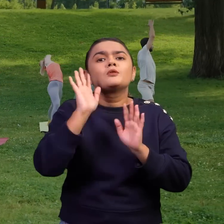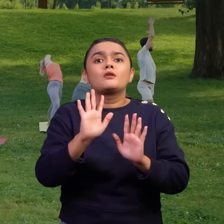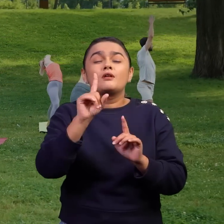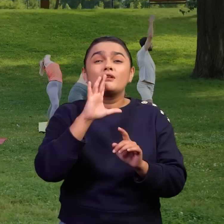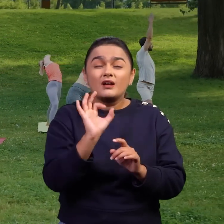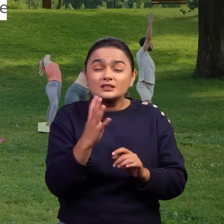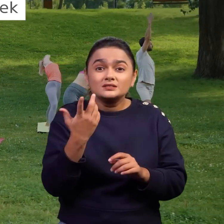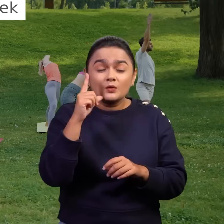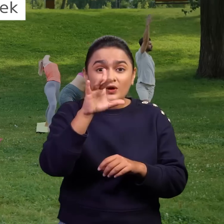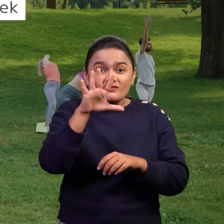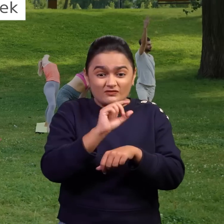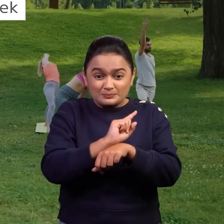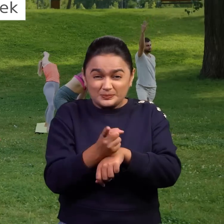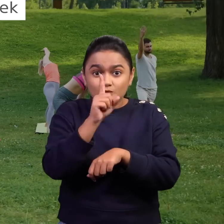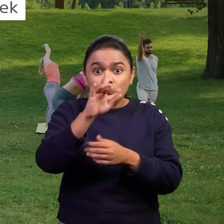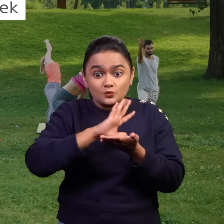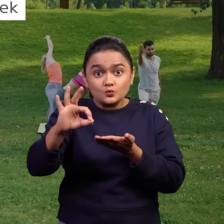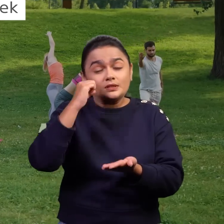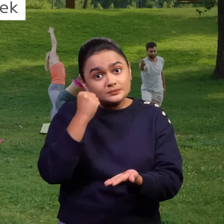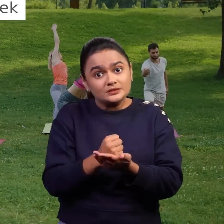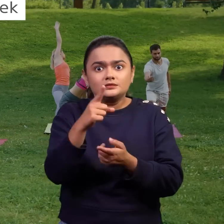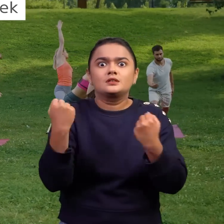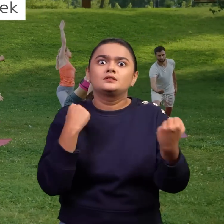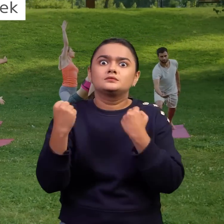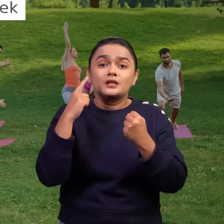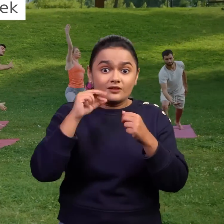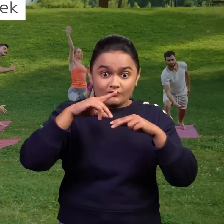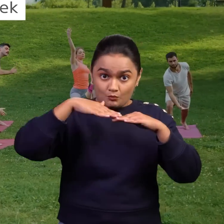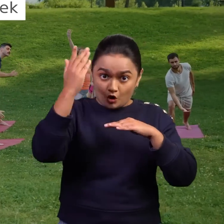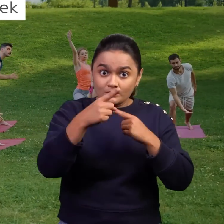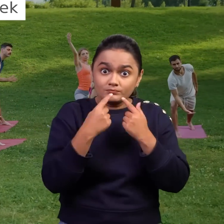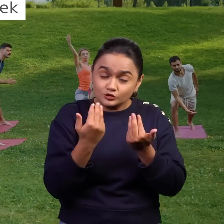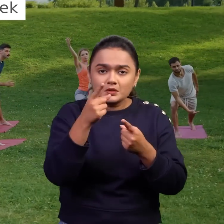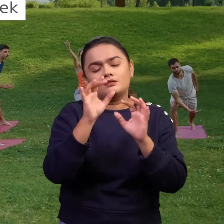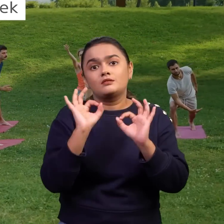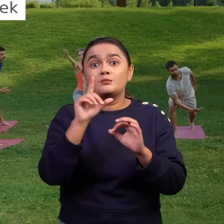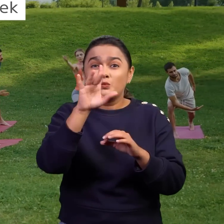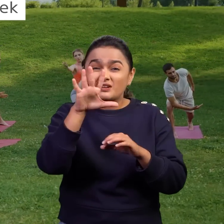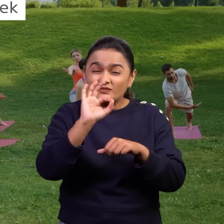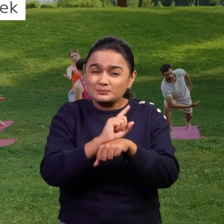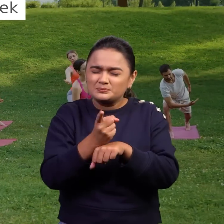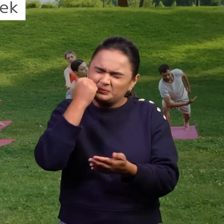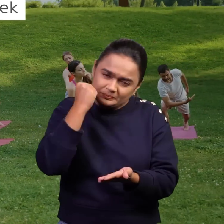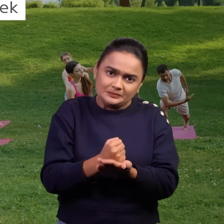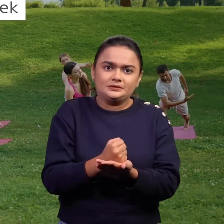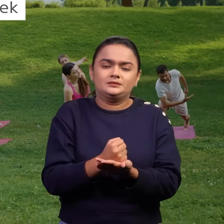Ideally, you should exercise for 150 minutes per week. More than 150 minutes is fine, but 150 minutes is the minimum required.